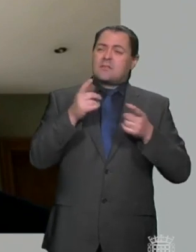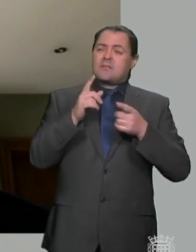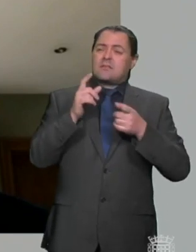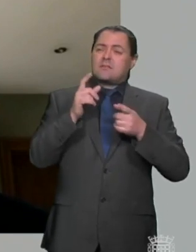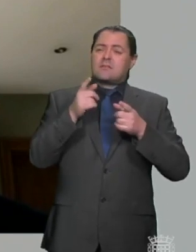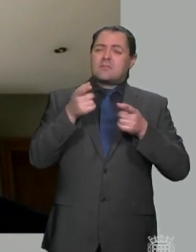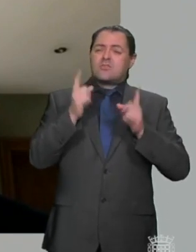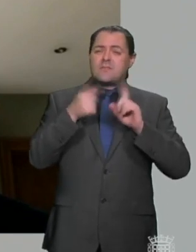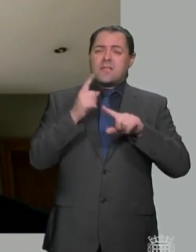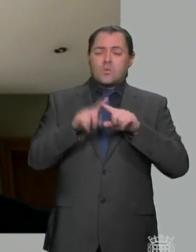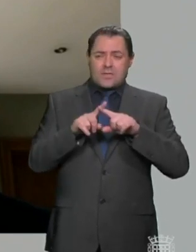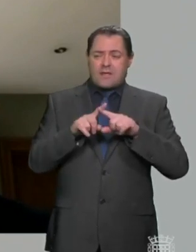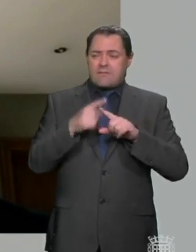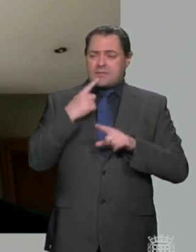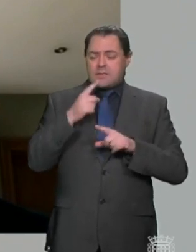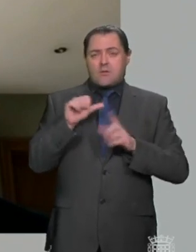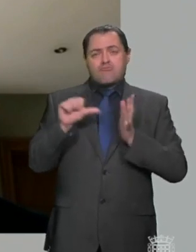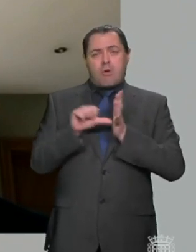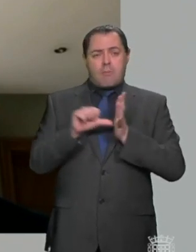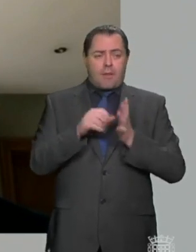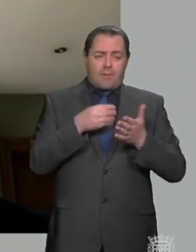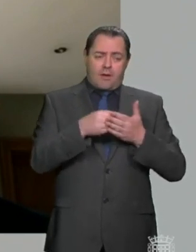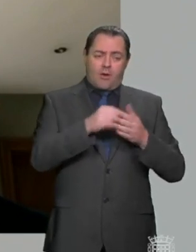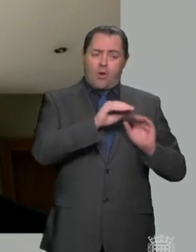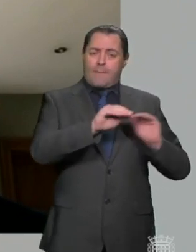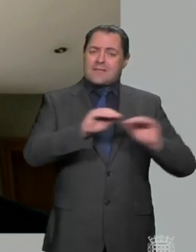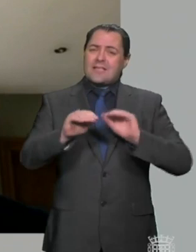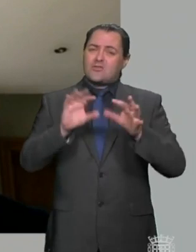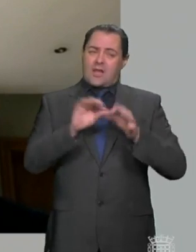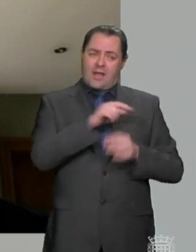that the compensation received by the sub-postmasters who were party to the